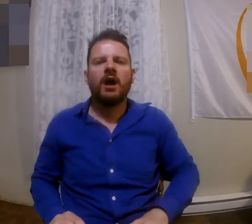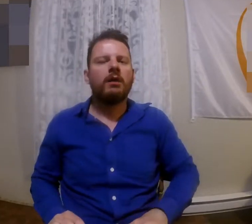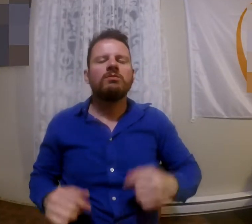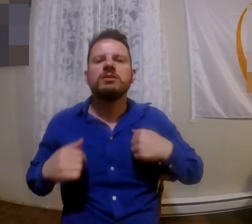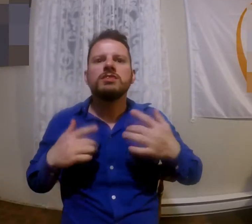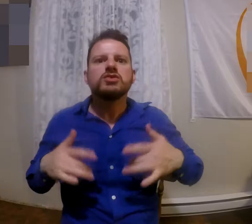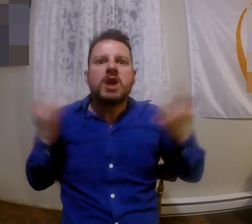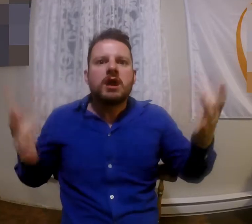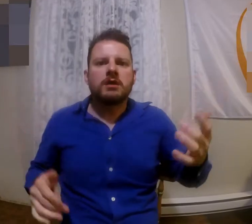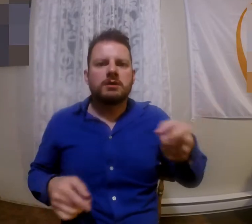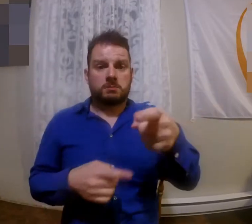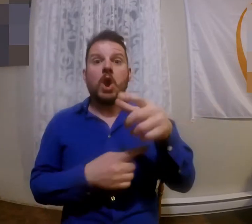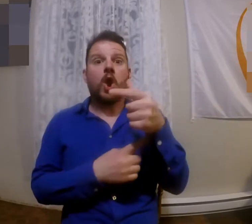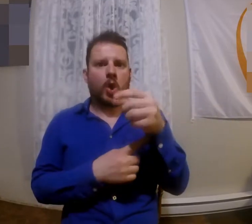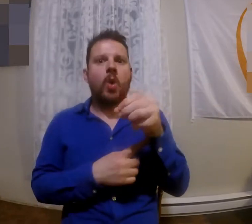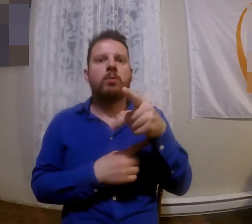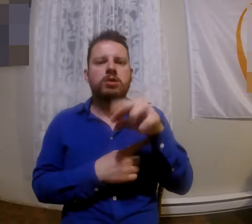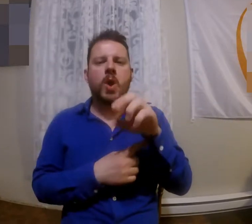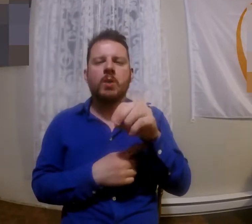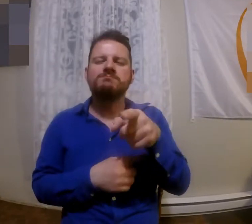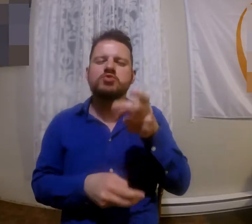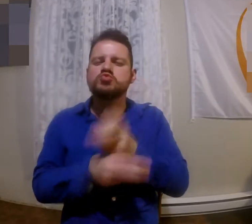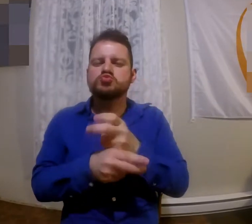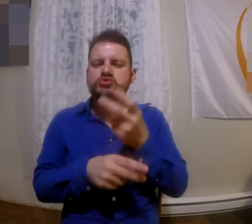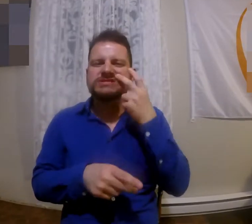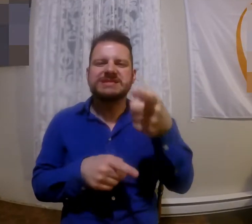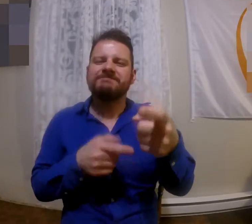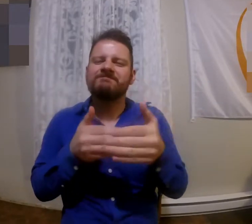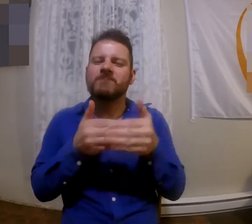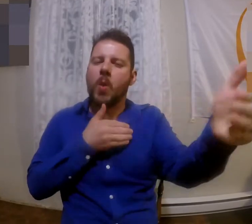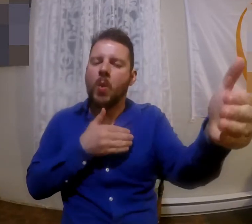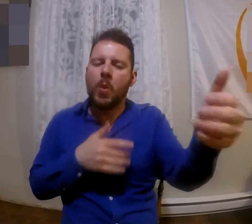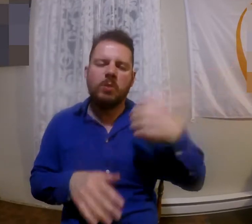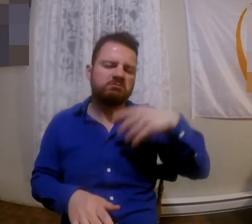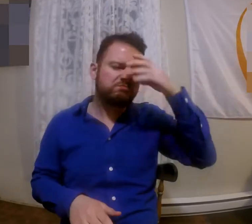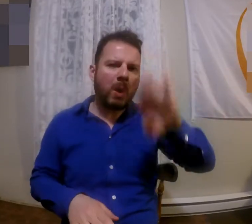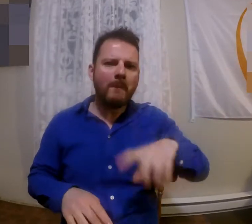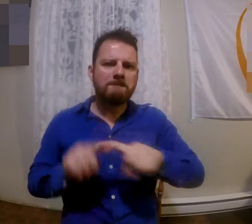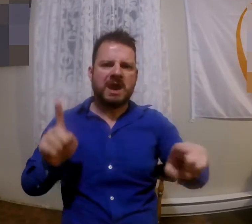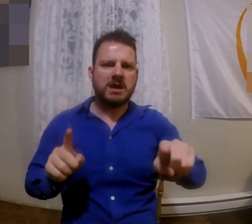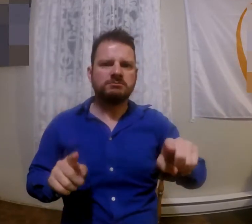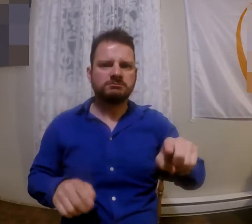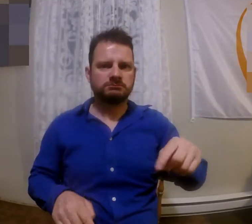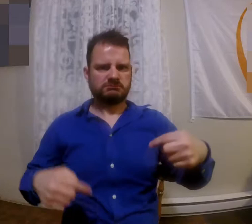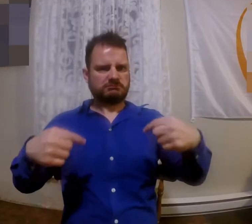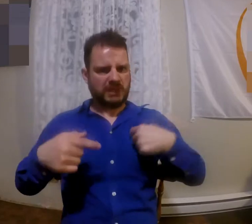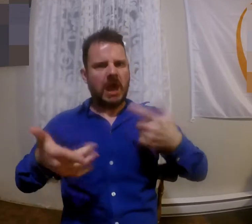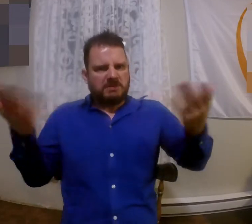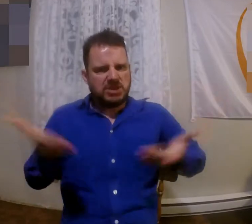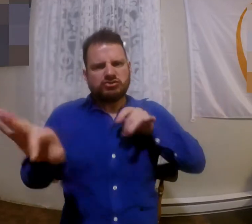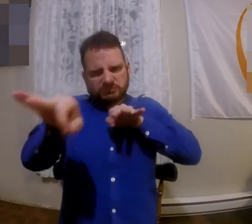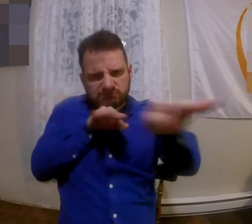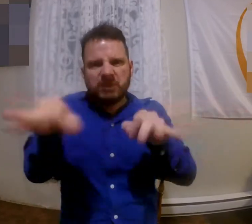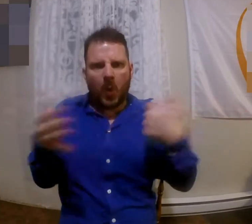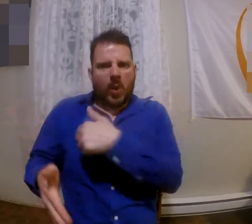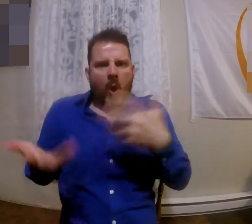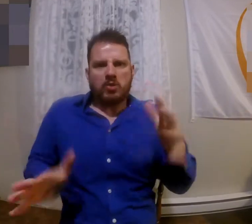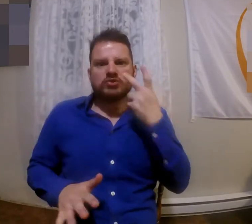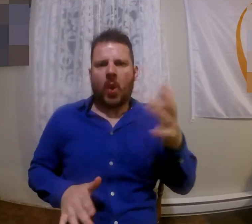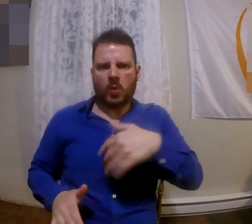I'm so thrilled! I know it was hard to see it with my GoPro but I'm here to tell what we already saw and